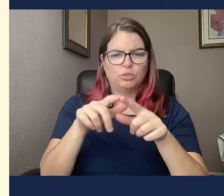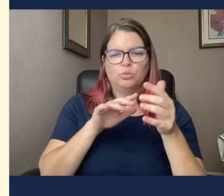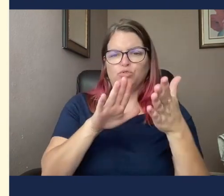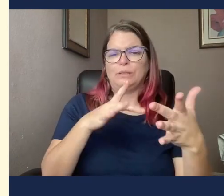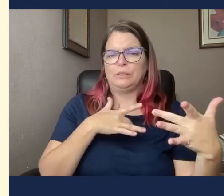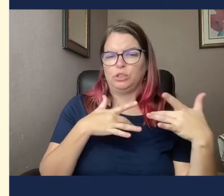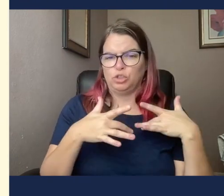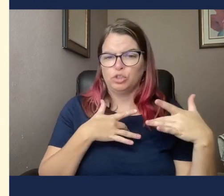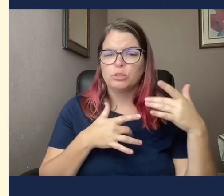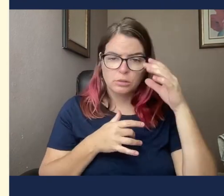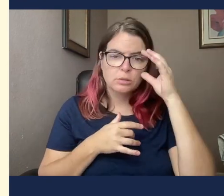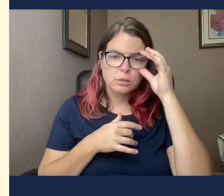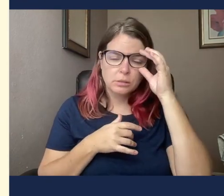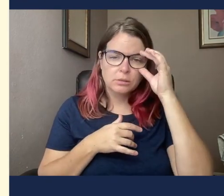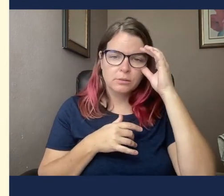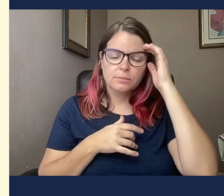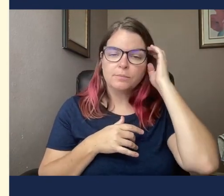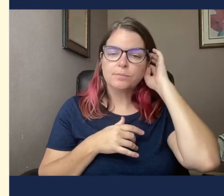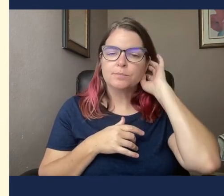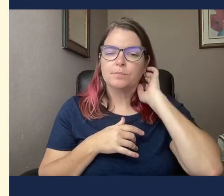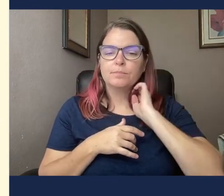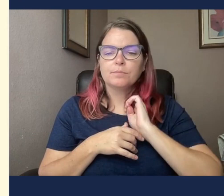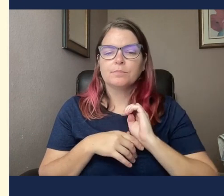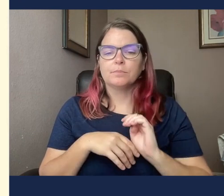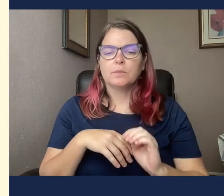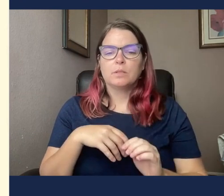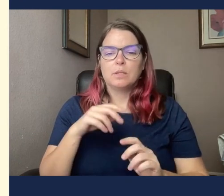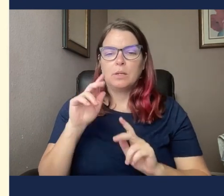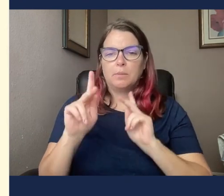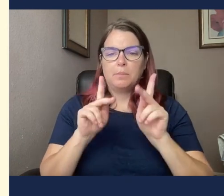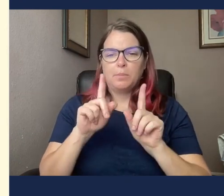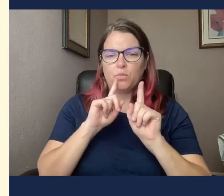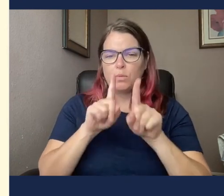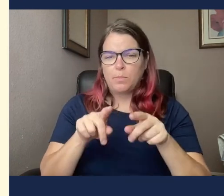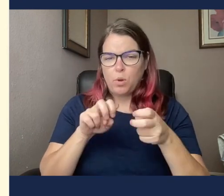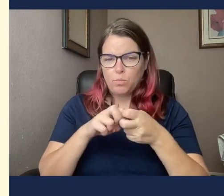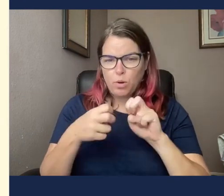one. And then next slide, just a word about employee experiences